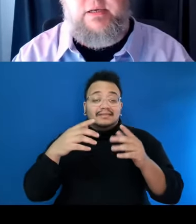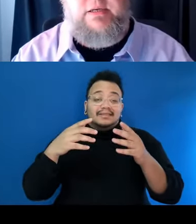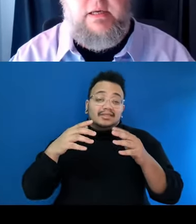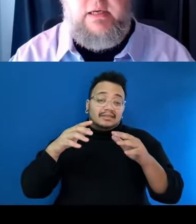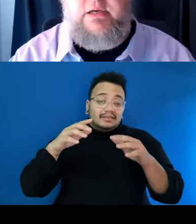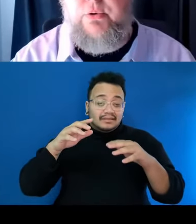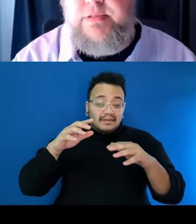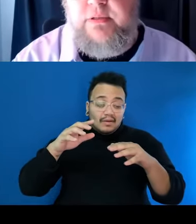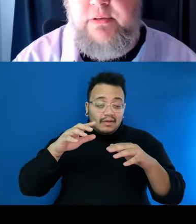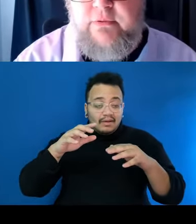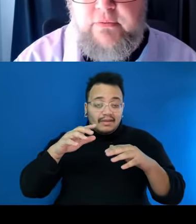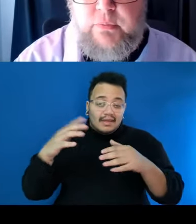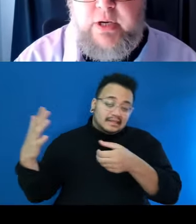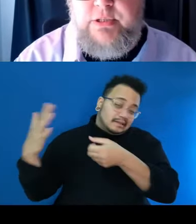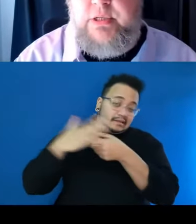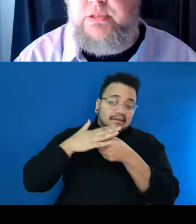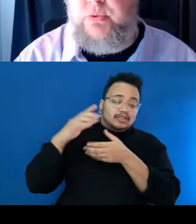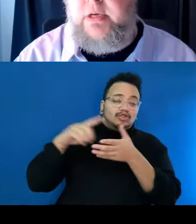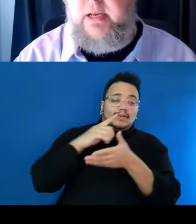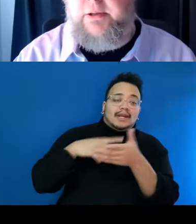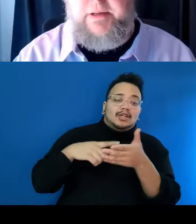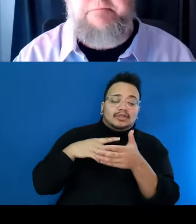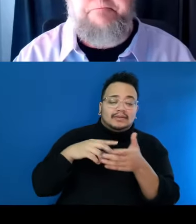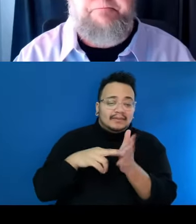and increase the level of depression and suicidality.